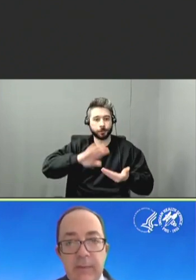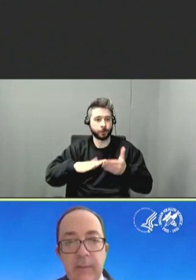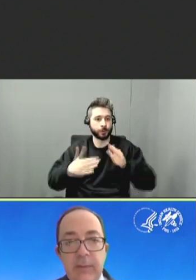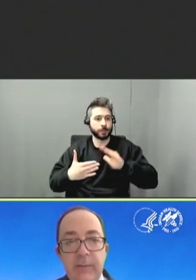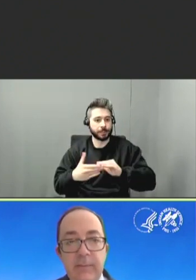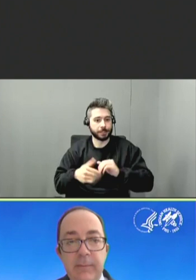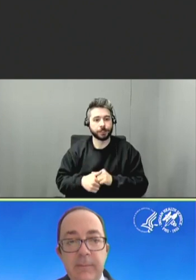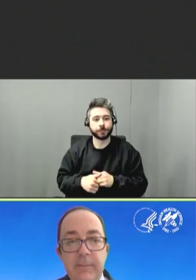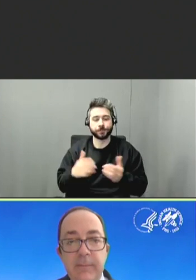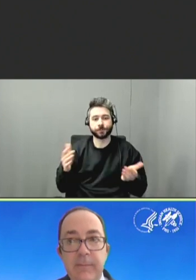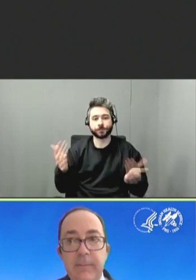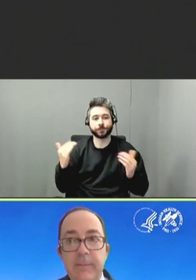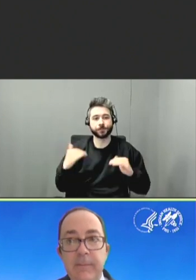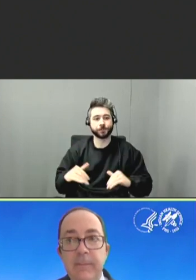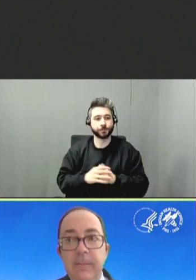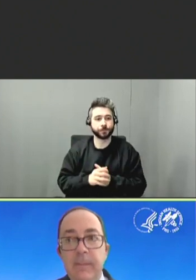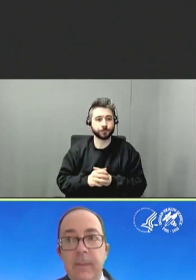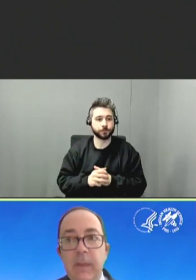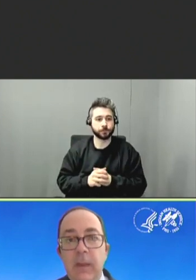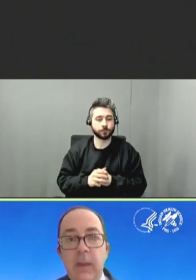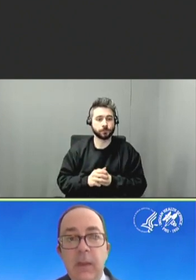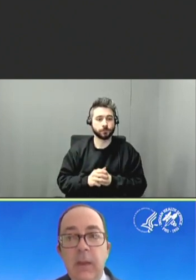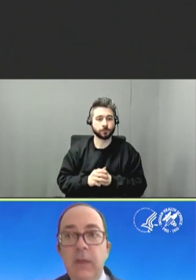Next slide, please.